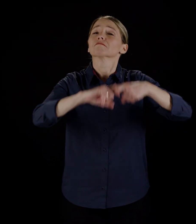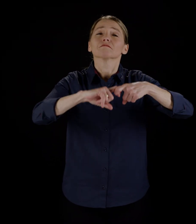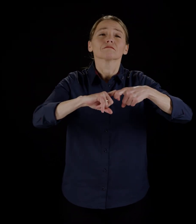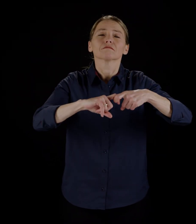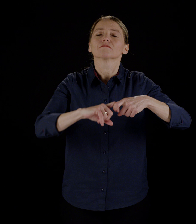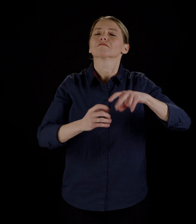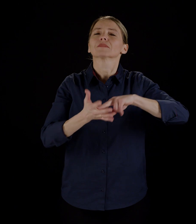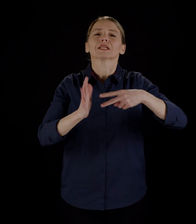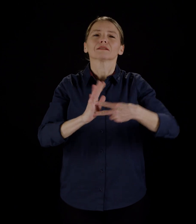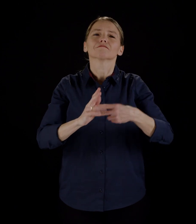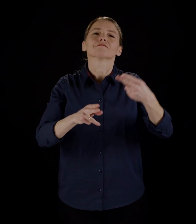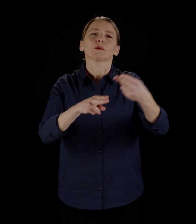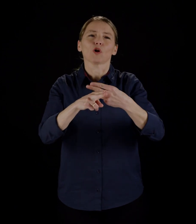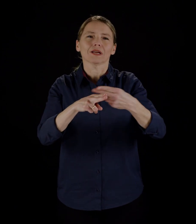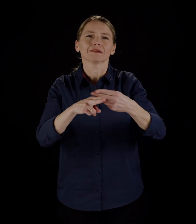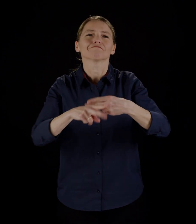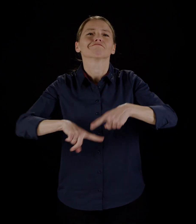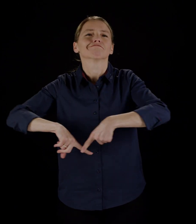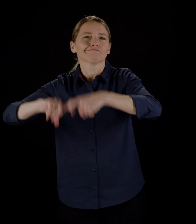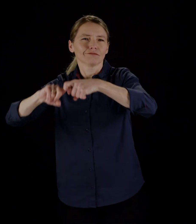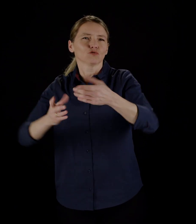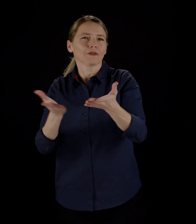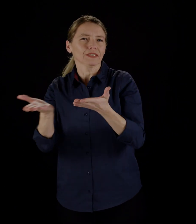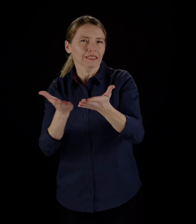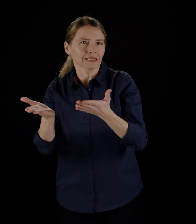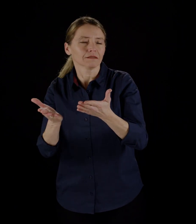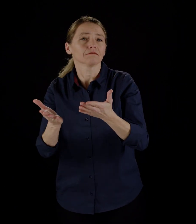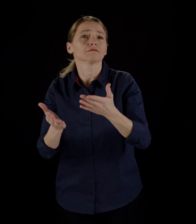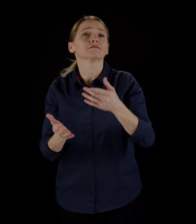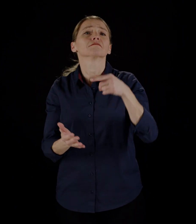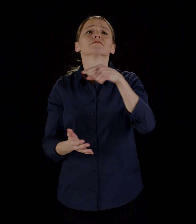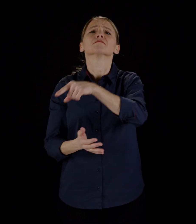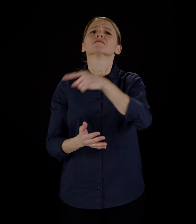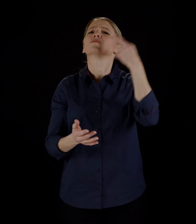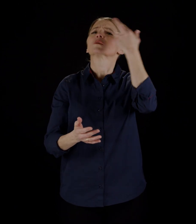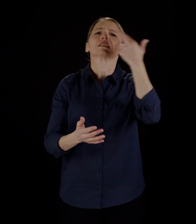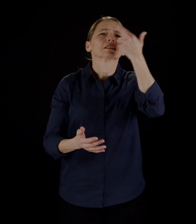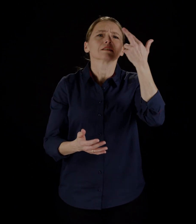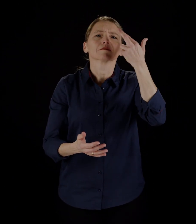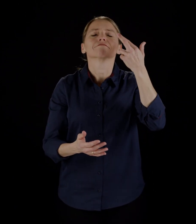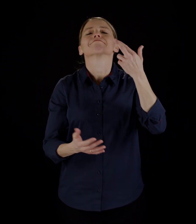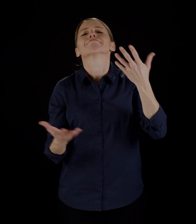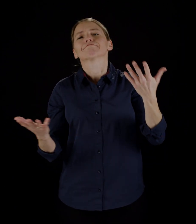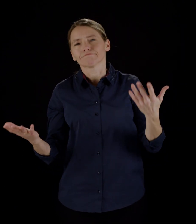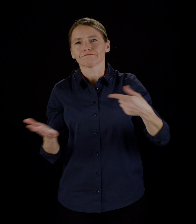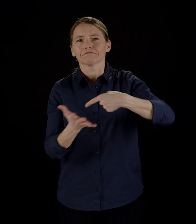Suspension refers to a temporary halt in service that can result from a lack of payment or